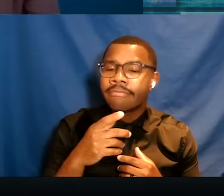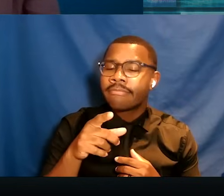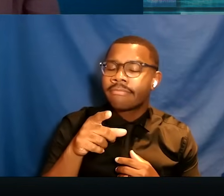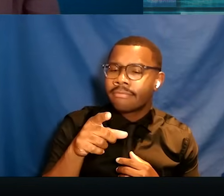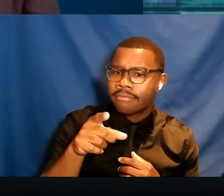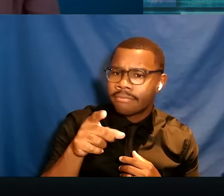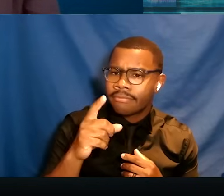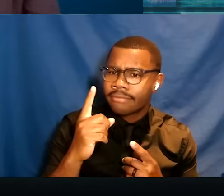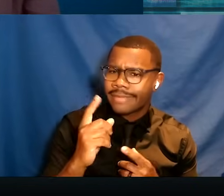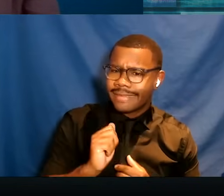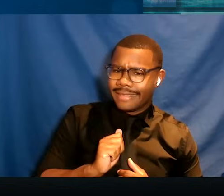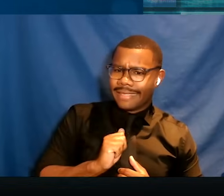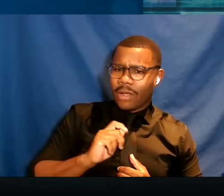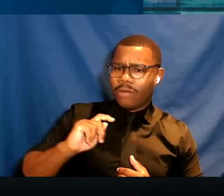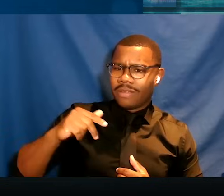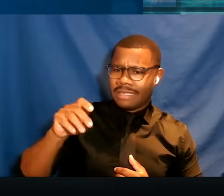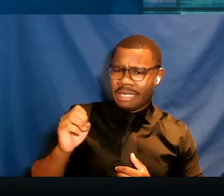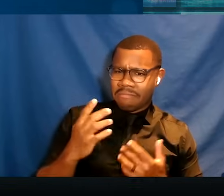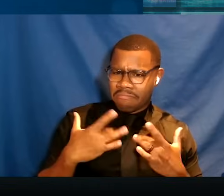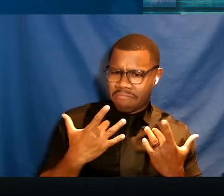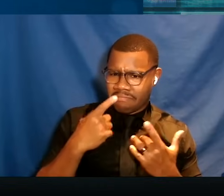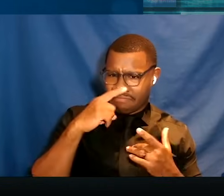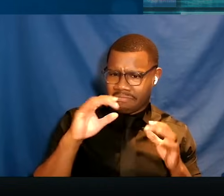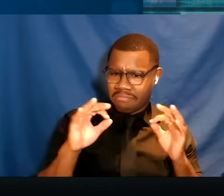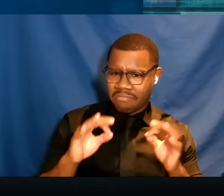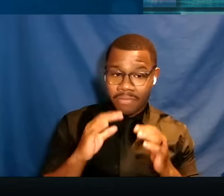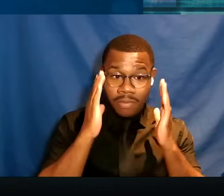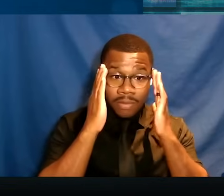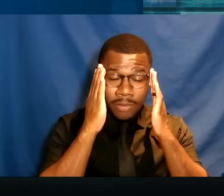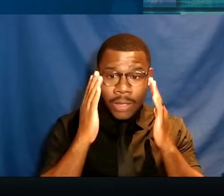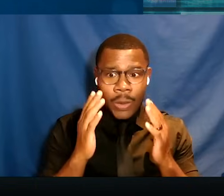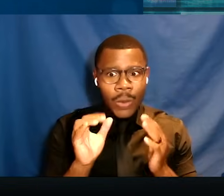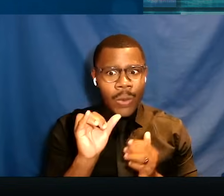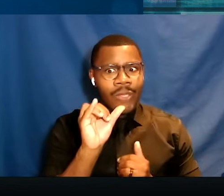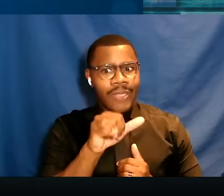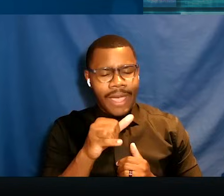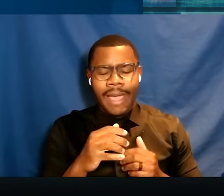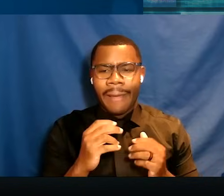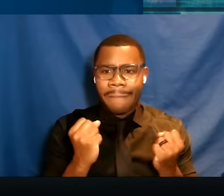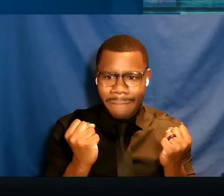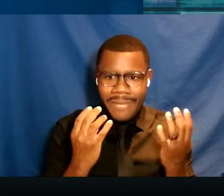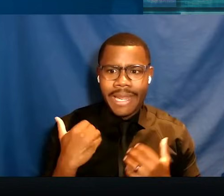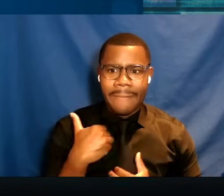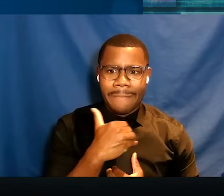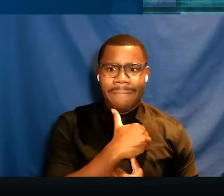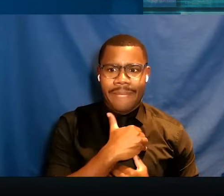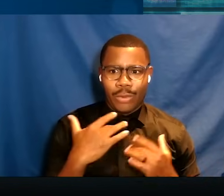in self-tapes in this agreement? Self-tapes have been a huge issue of concern for all members. From the W&Ws, we get different things